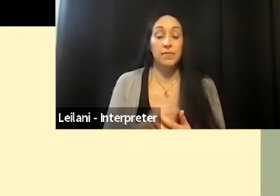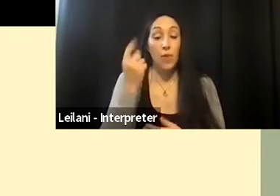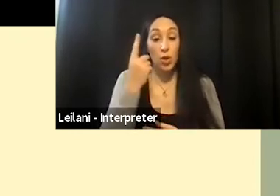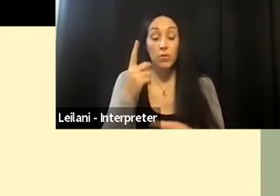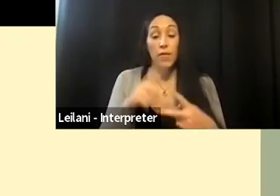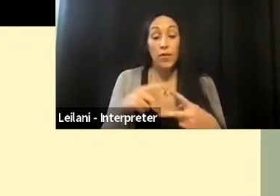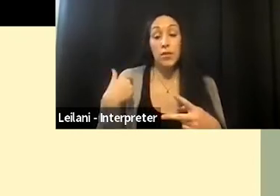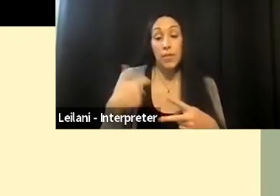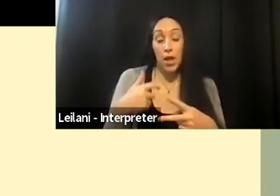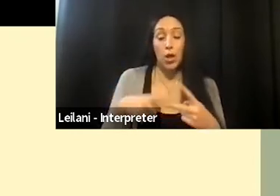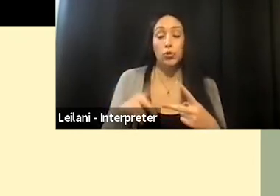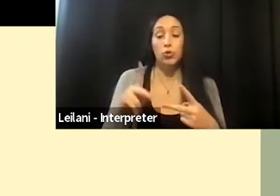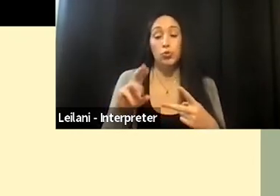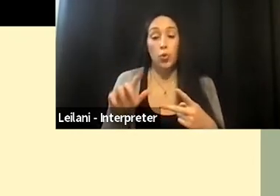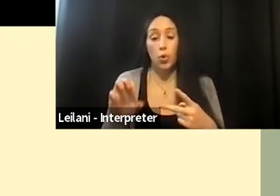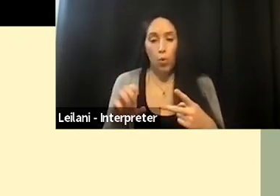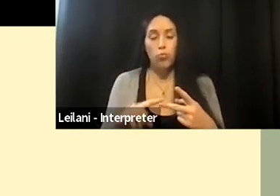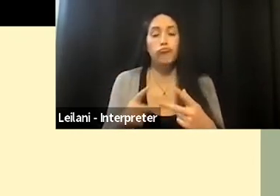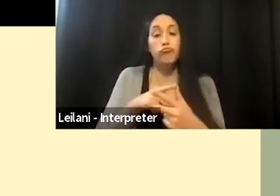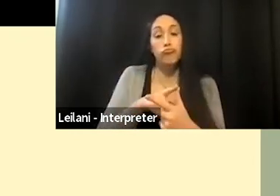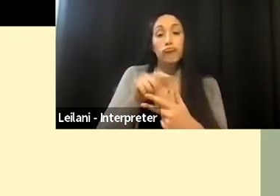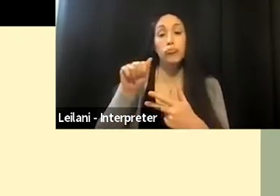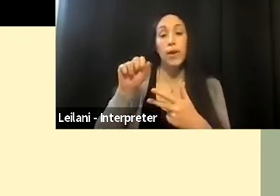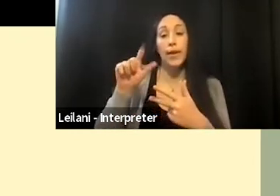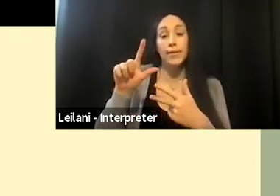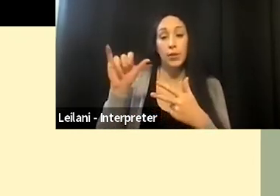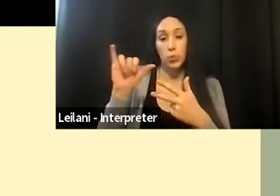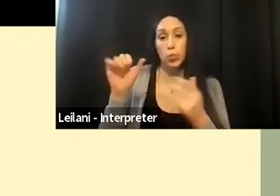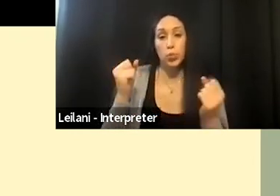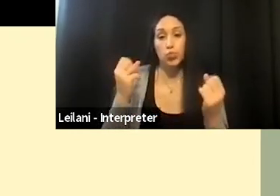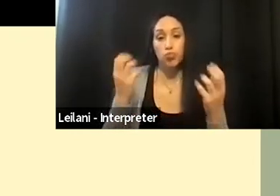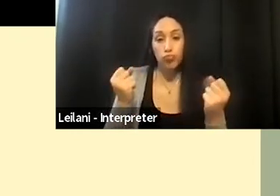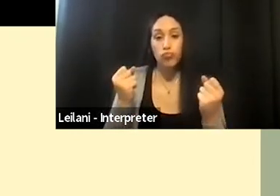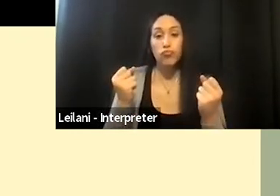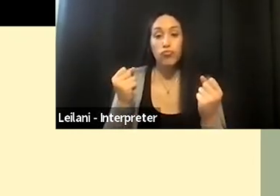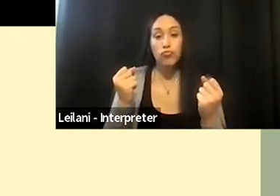we will also have American Sign Language interpreters. Two will be rotating